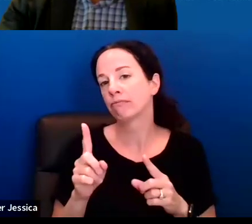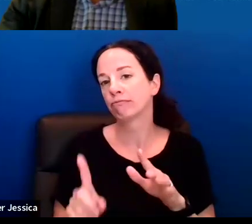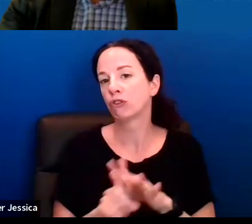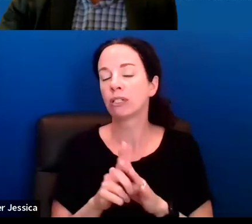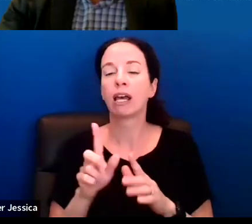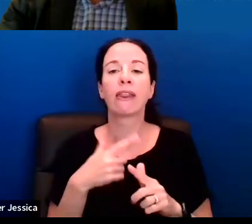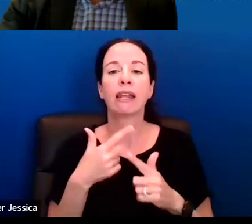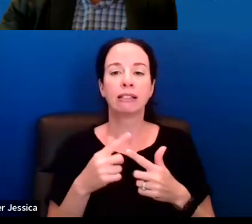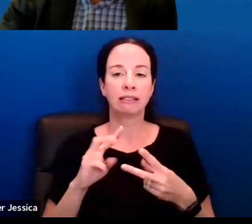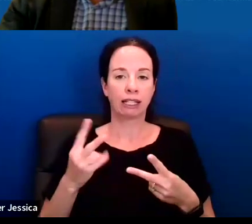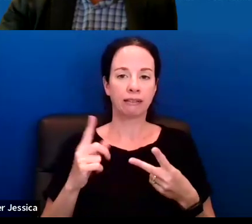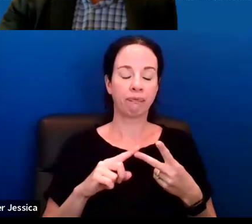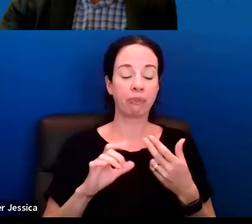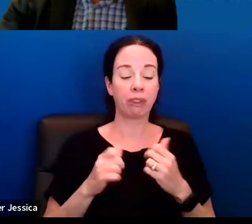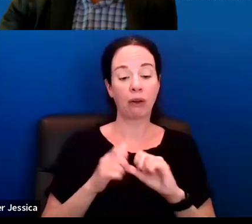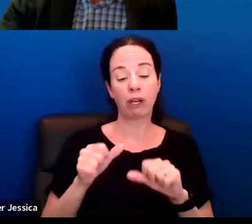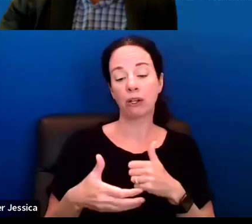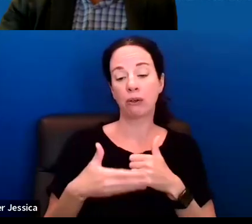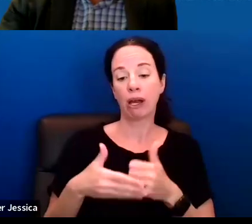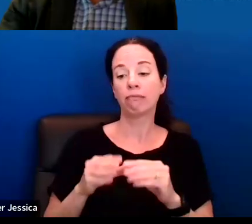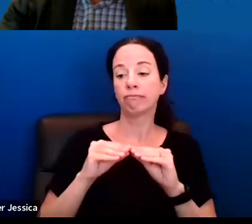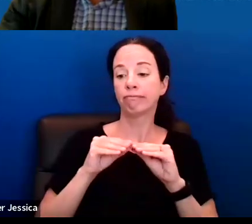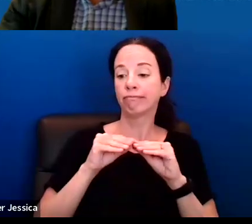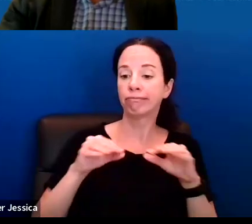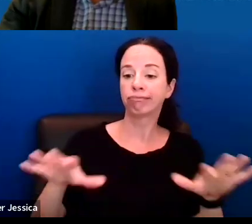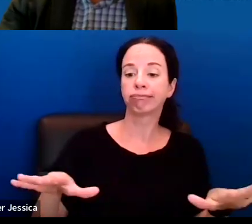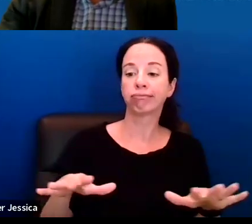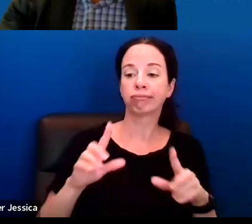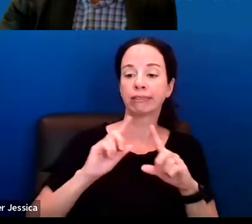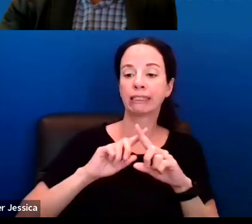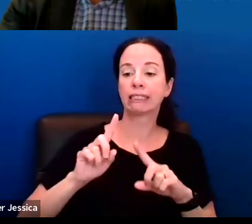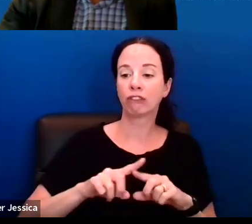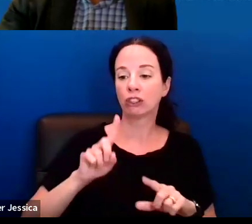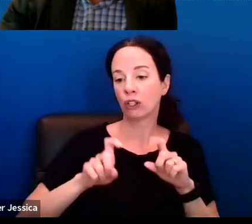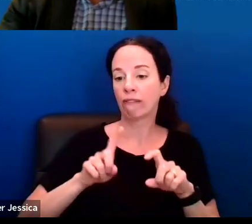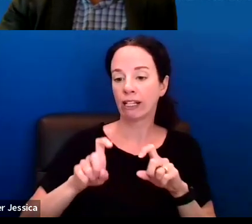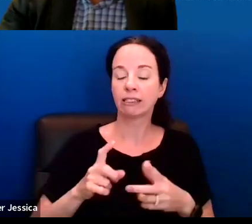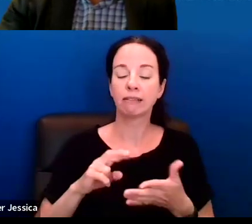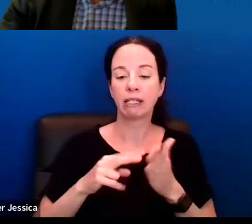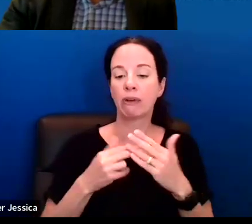two, how can you help get the word out on these surveys so that we get the most participation? So,